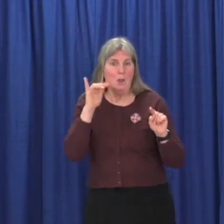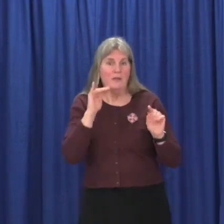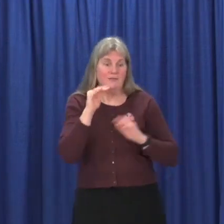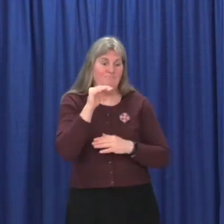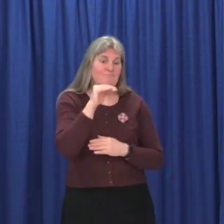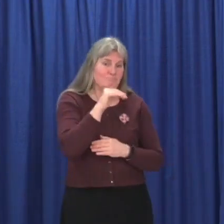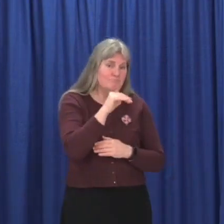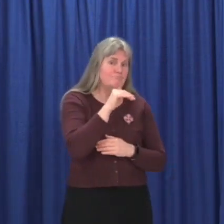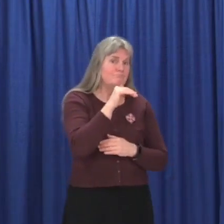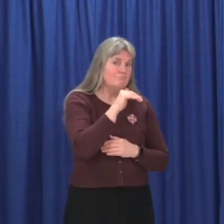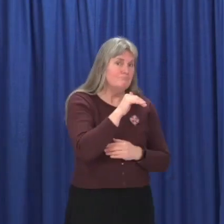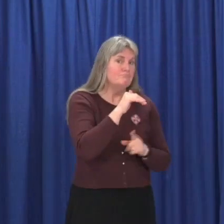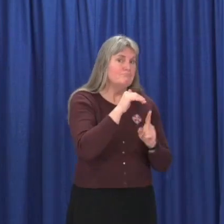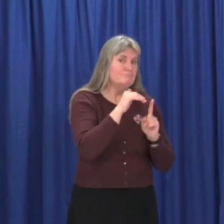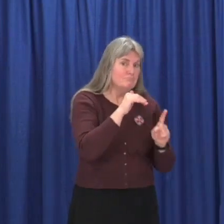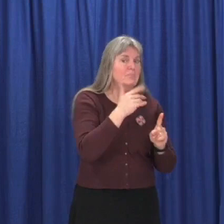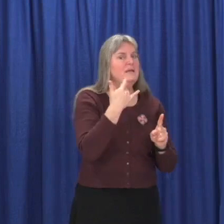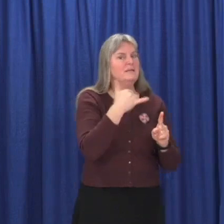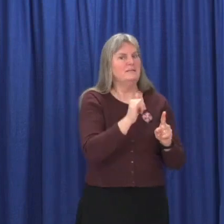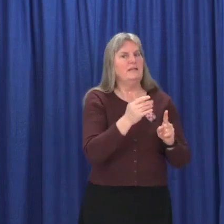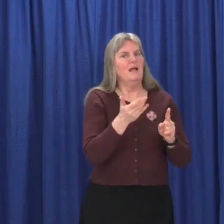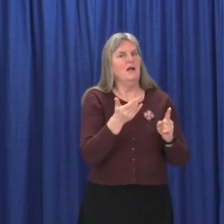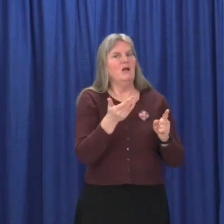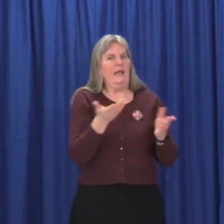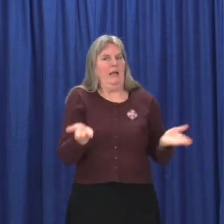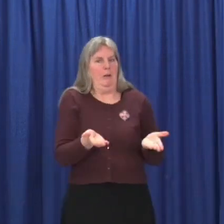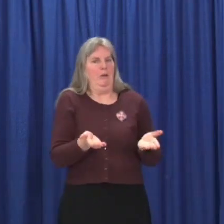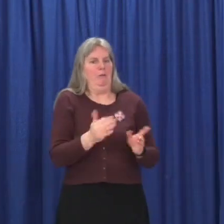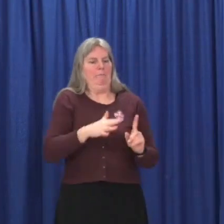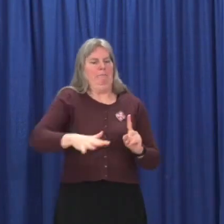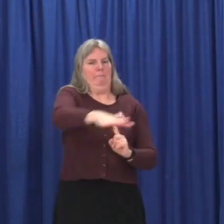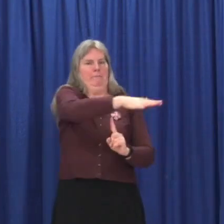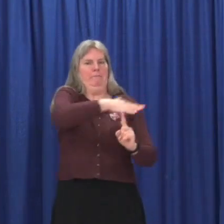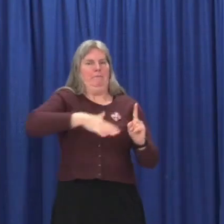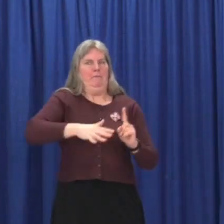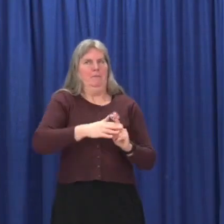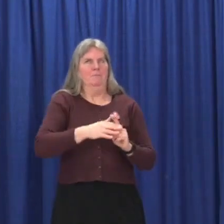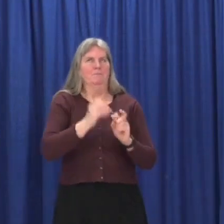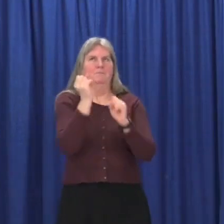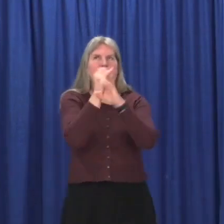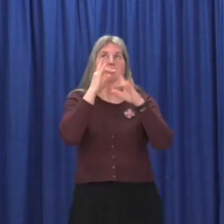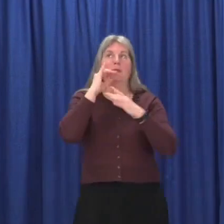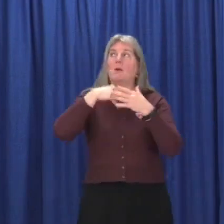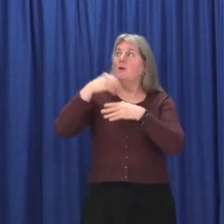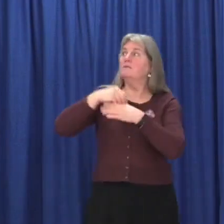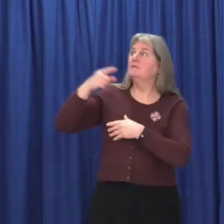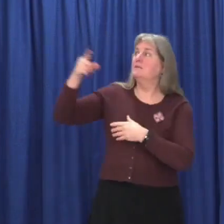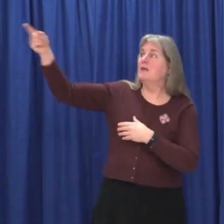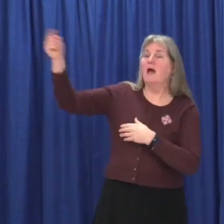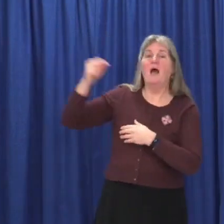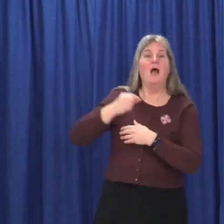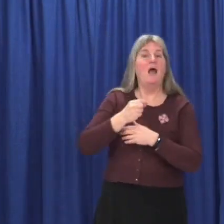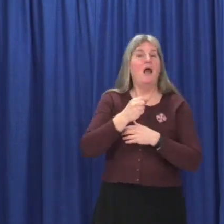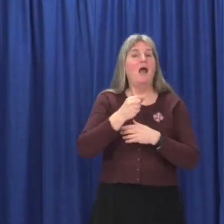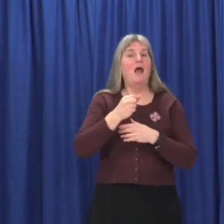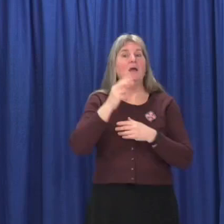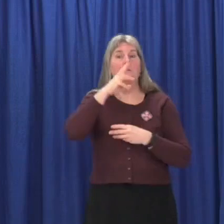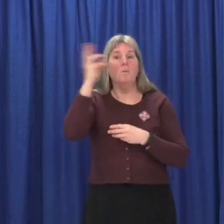still in the storm. If you think about the weather outside in Whitehorse today, if you're in Whitehorse, it felt yesterday like spring